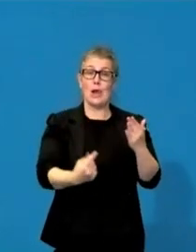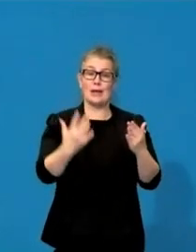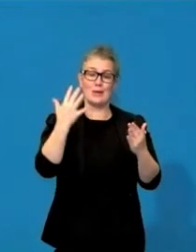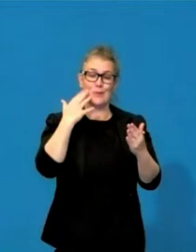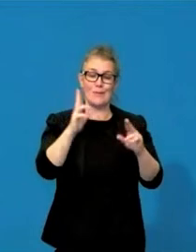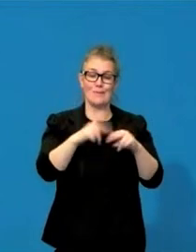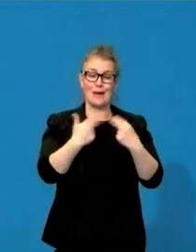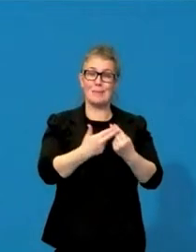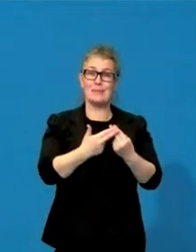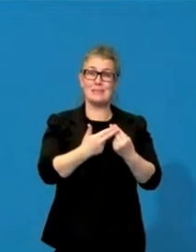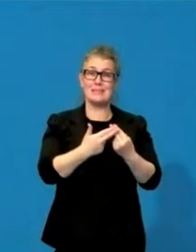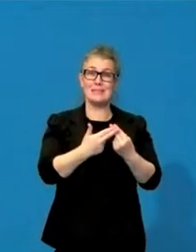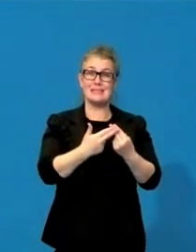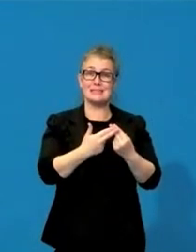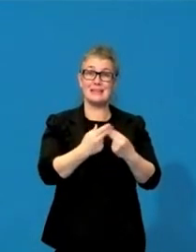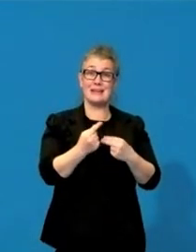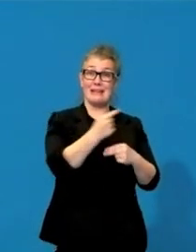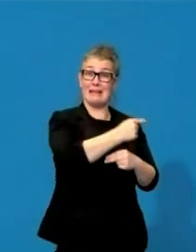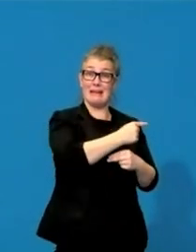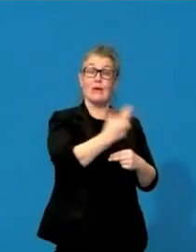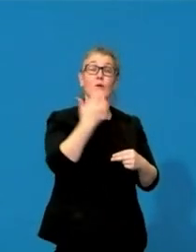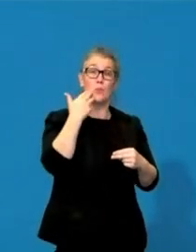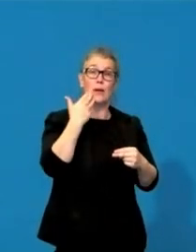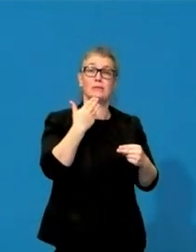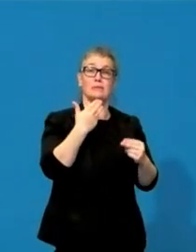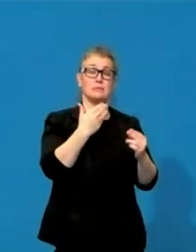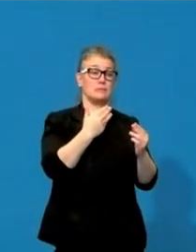services anyway to Perth. So - yeah.